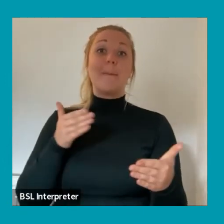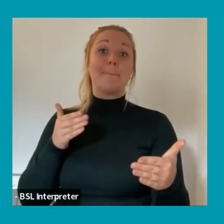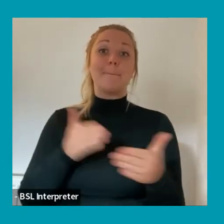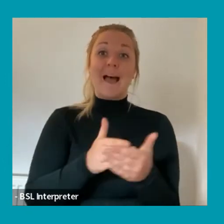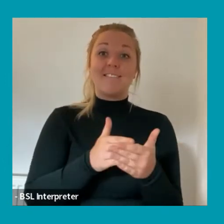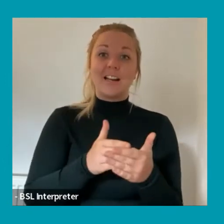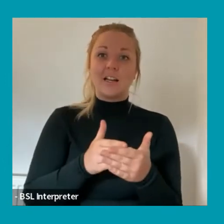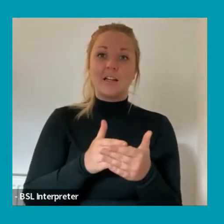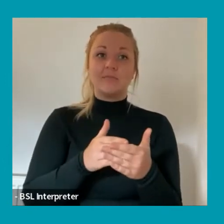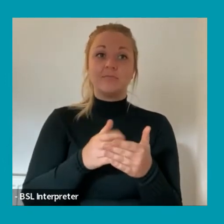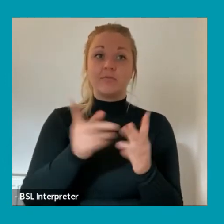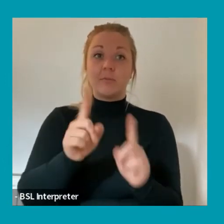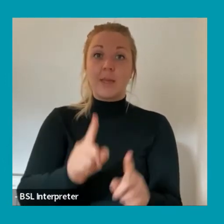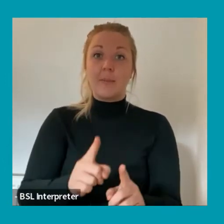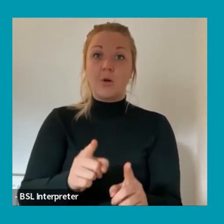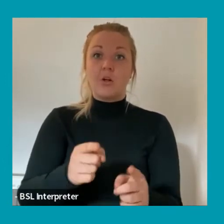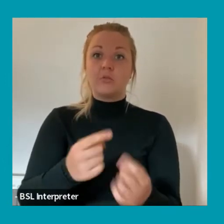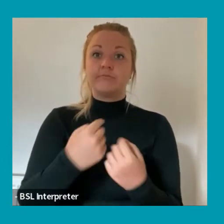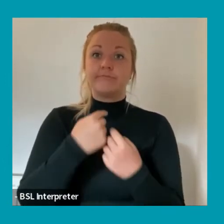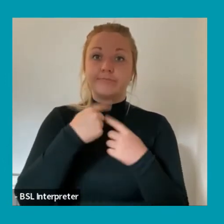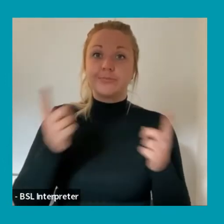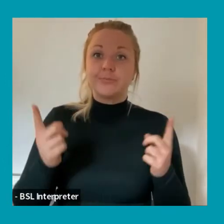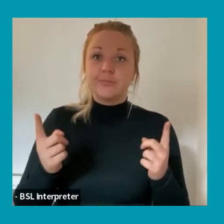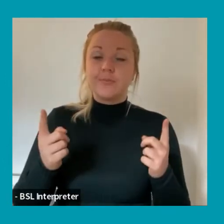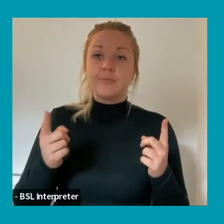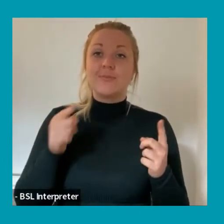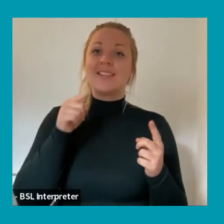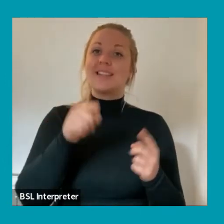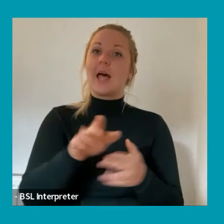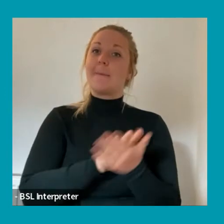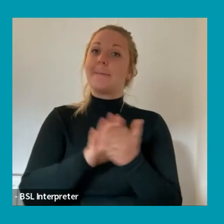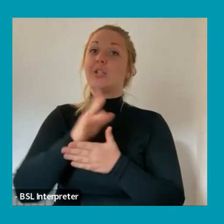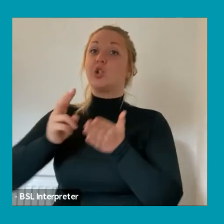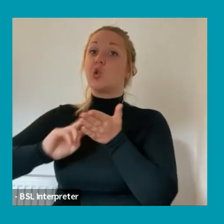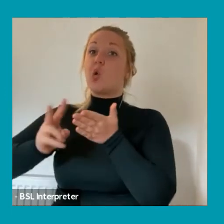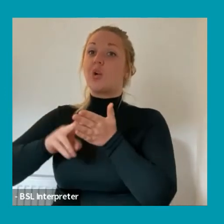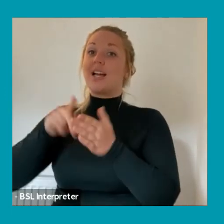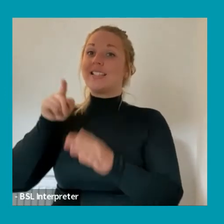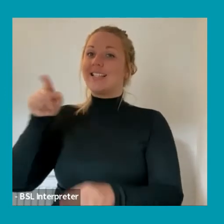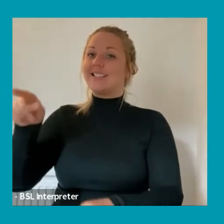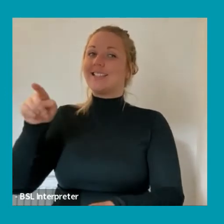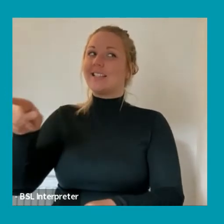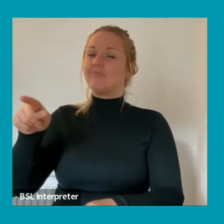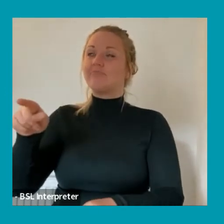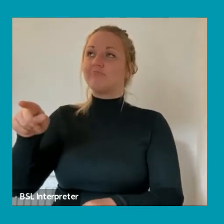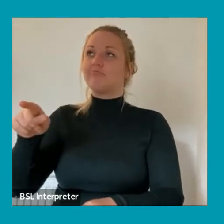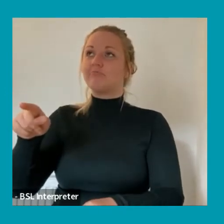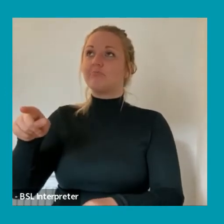That then tells you the organisation sort of willing. Firstly it has a desire for people to disclose.